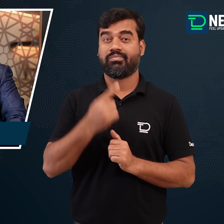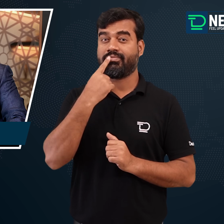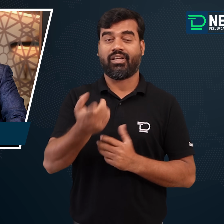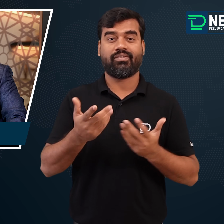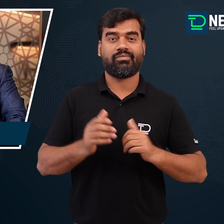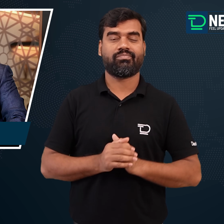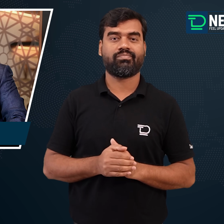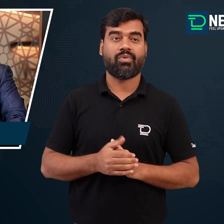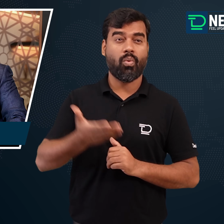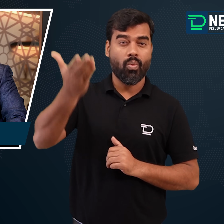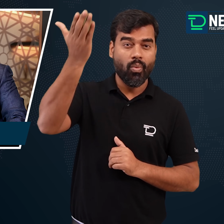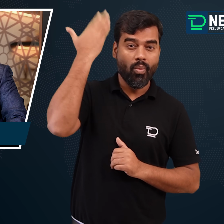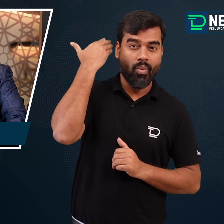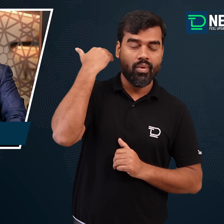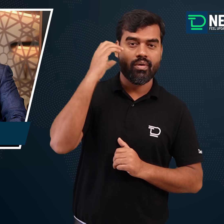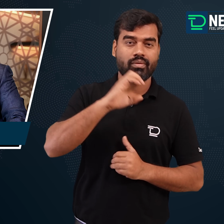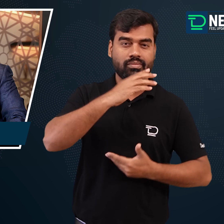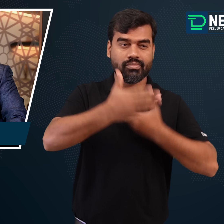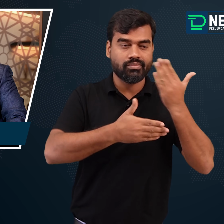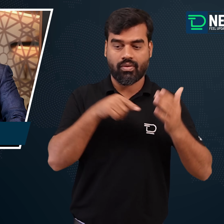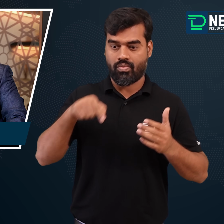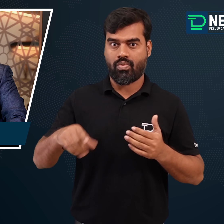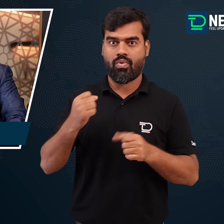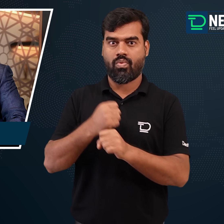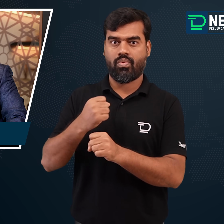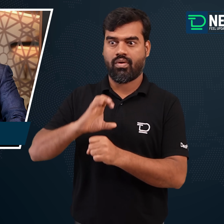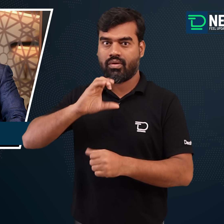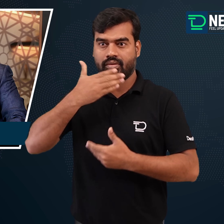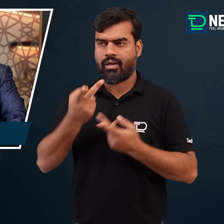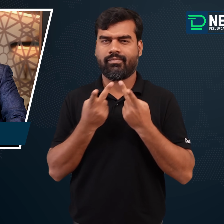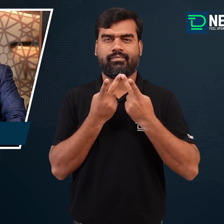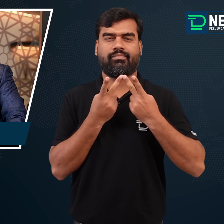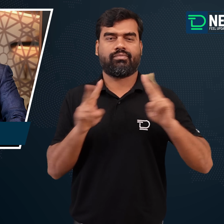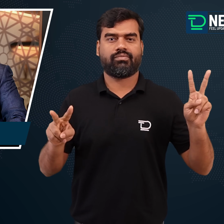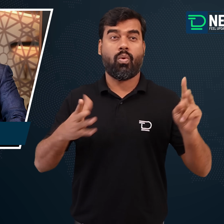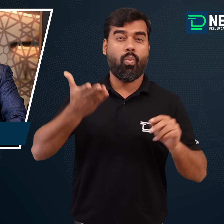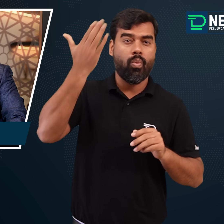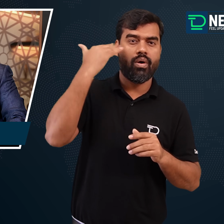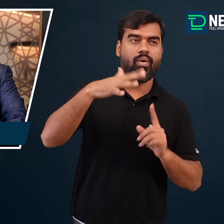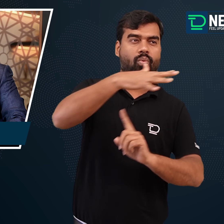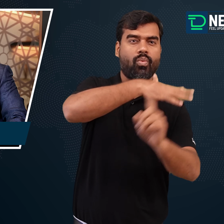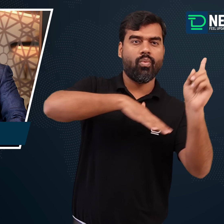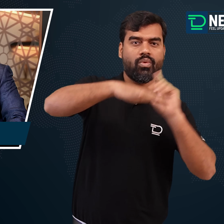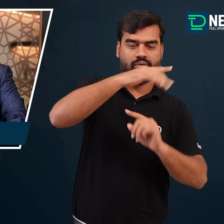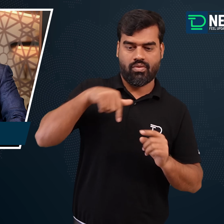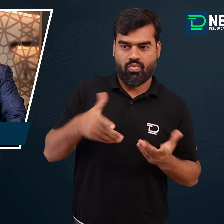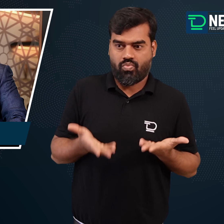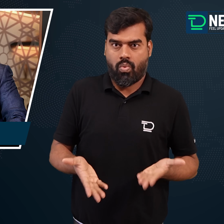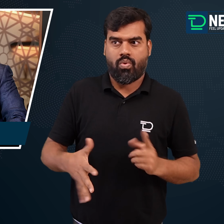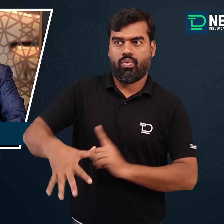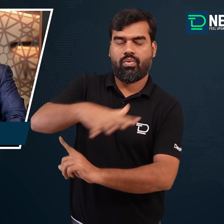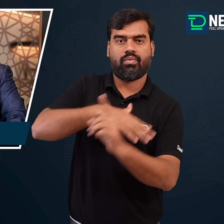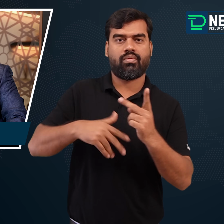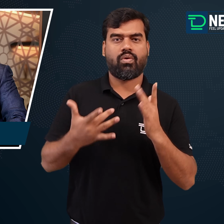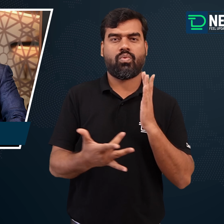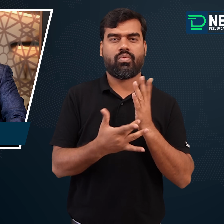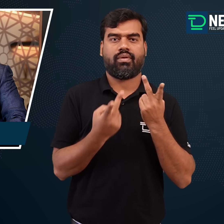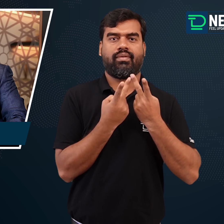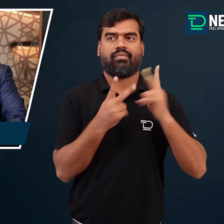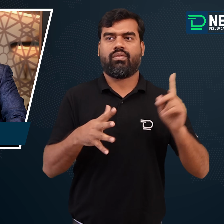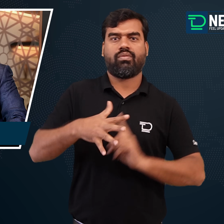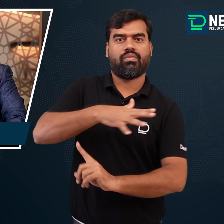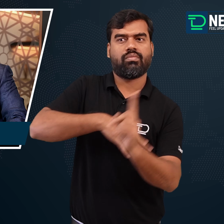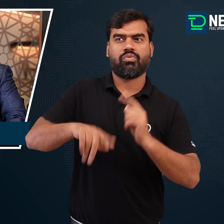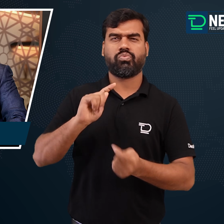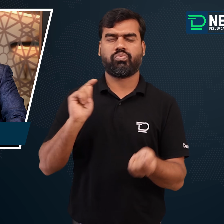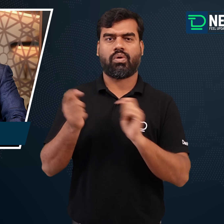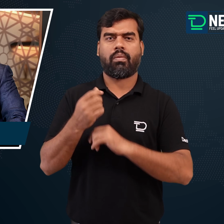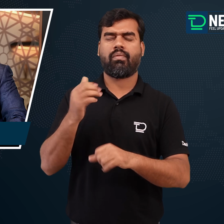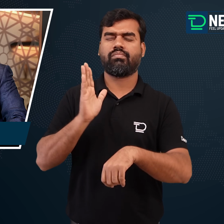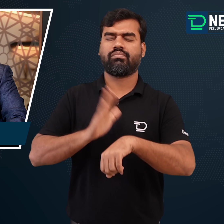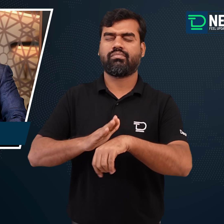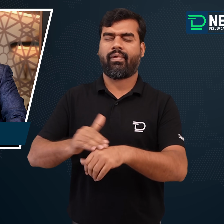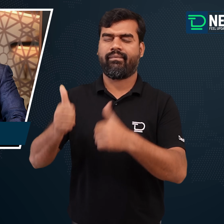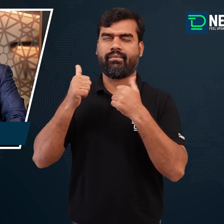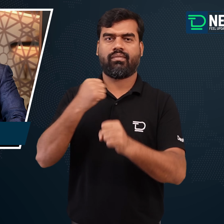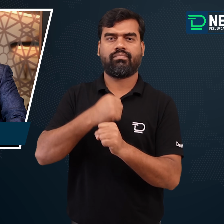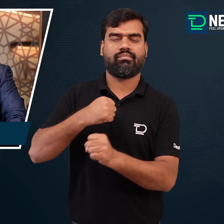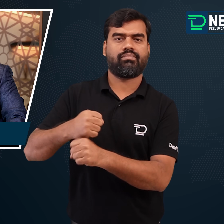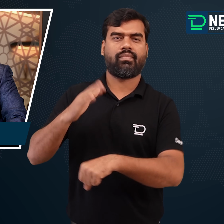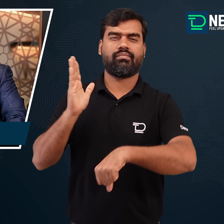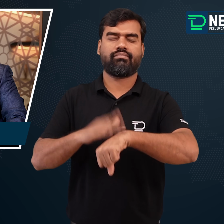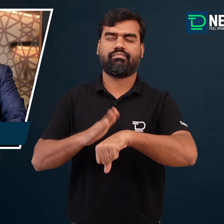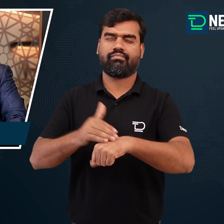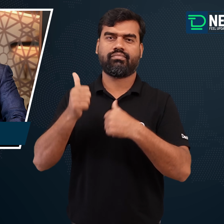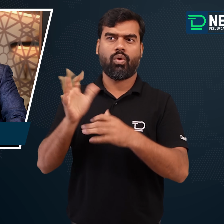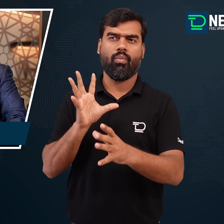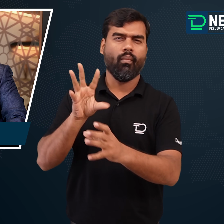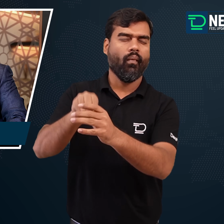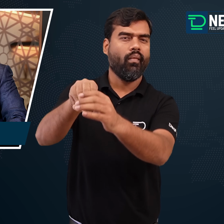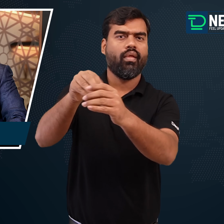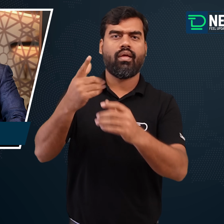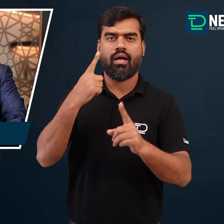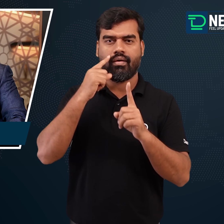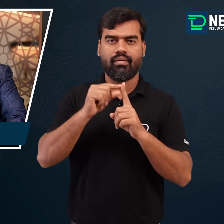Modern-day cricket has evolved rapidly, and Gautam has witnessed this changing landscape up close.